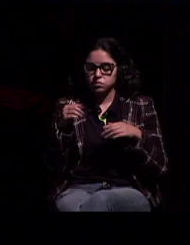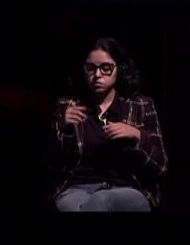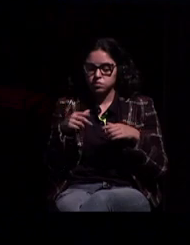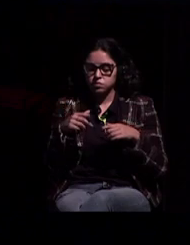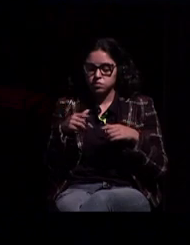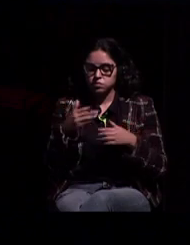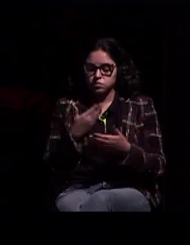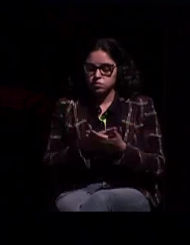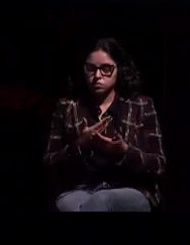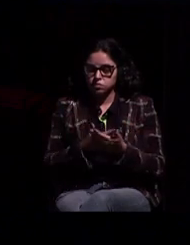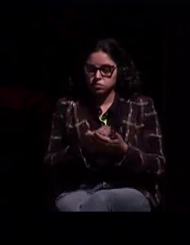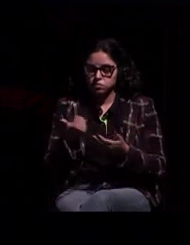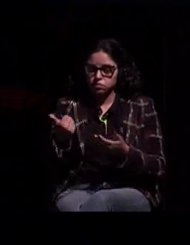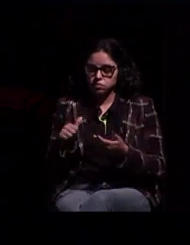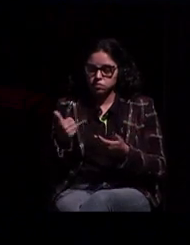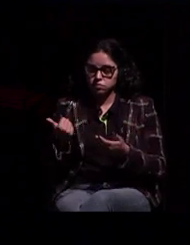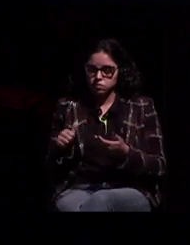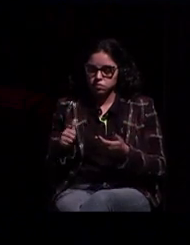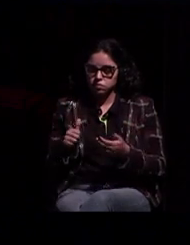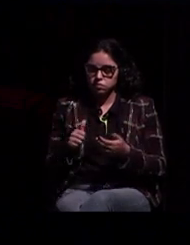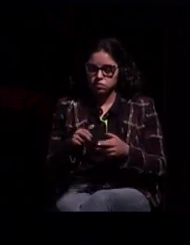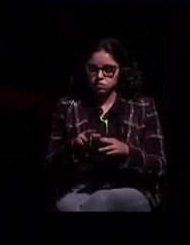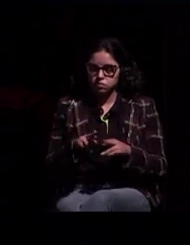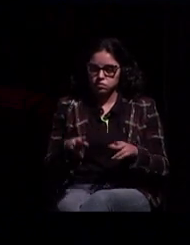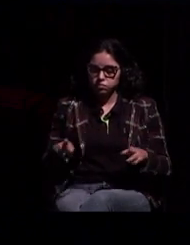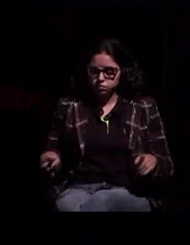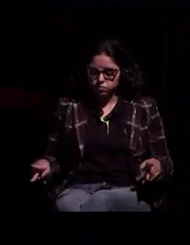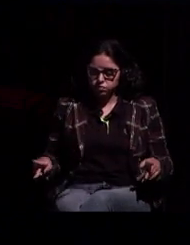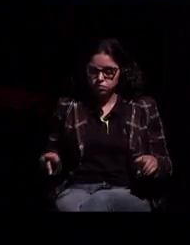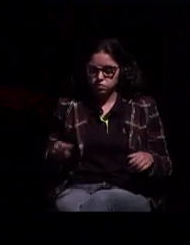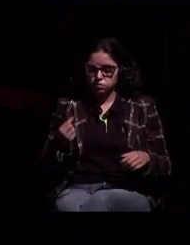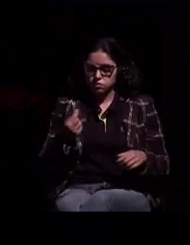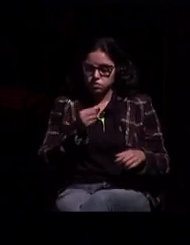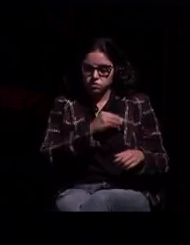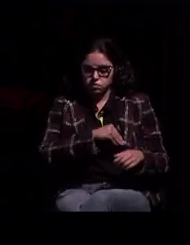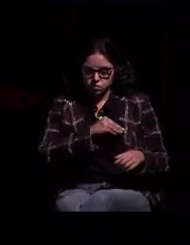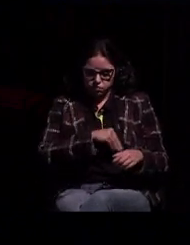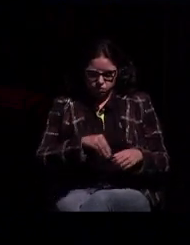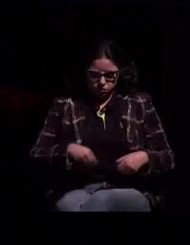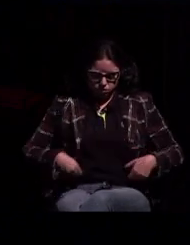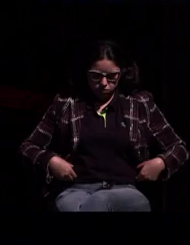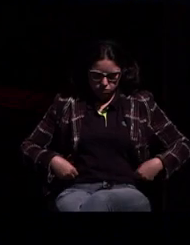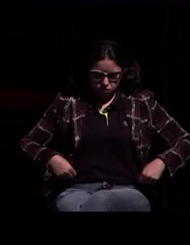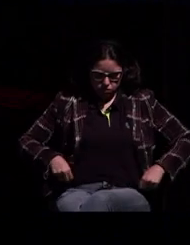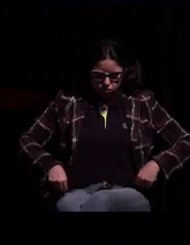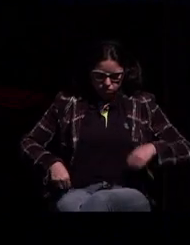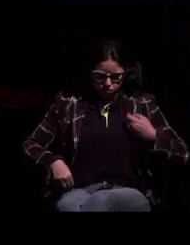For example low-salary sectors. Other sectors with large numbers